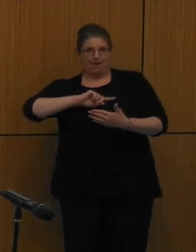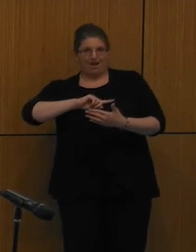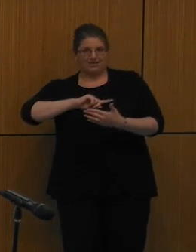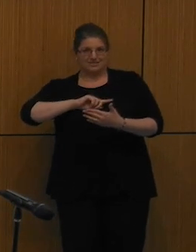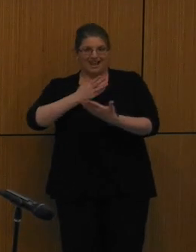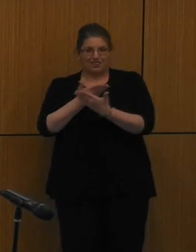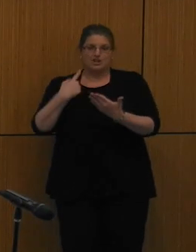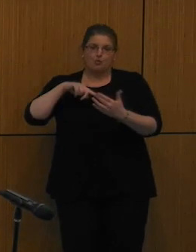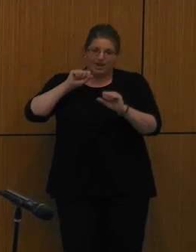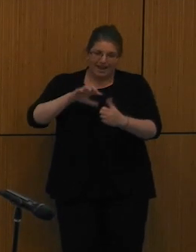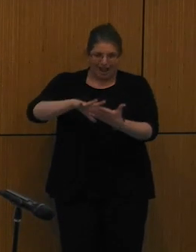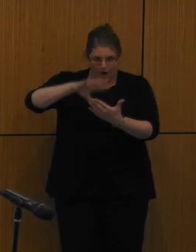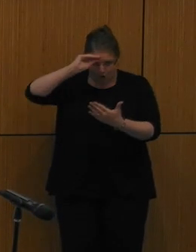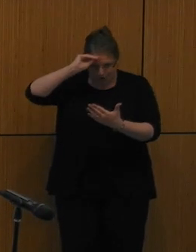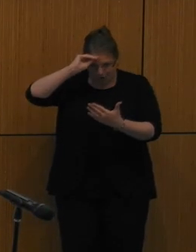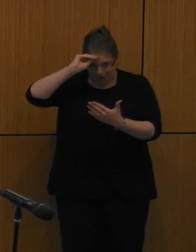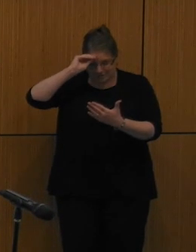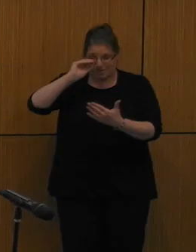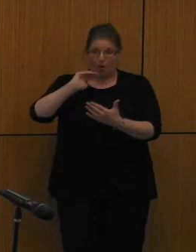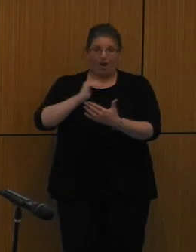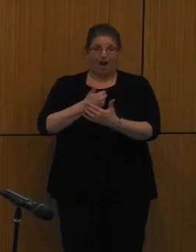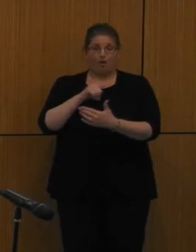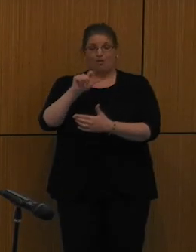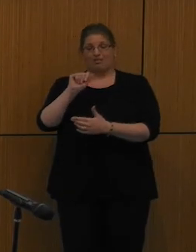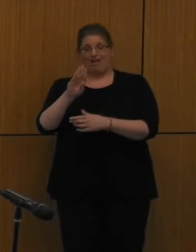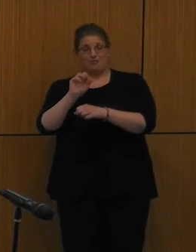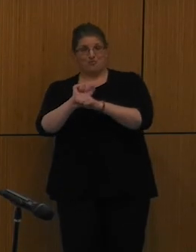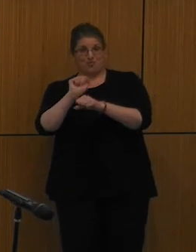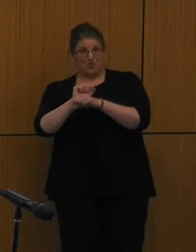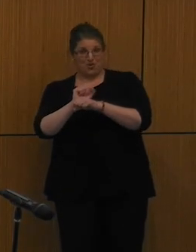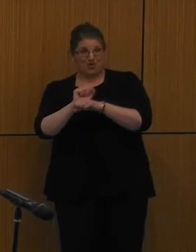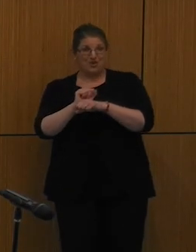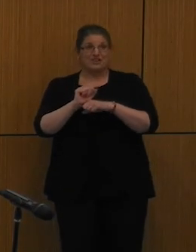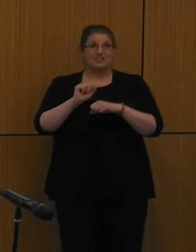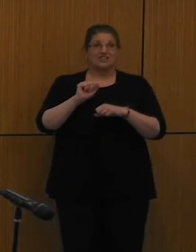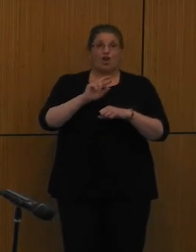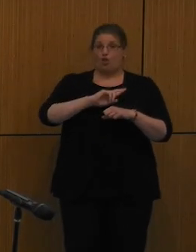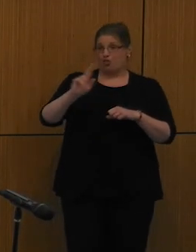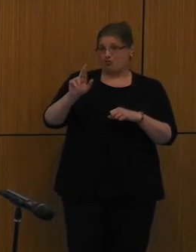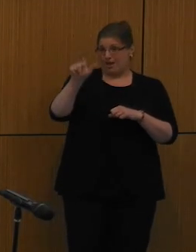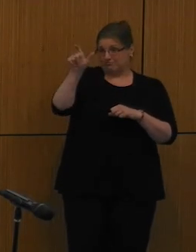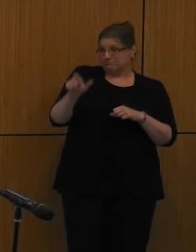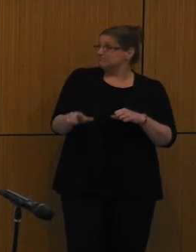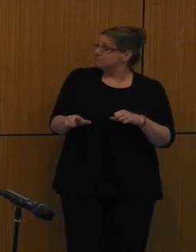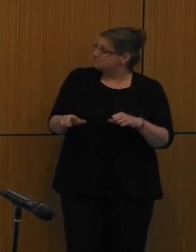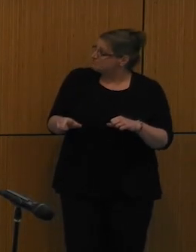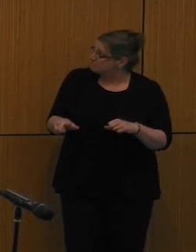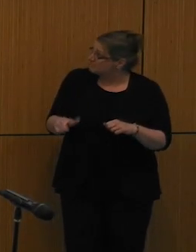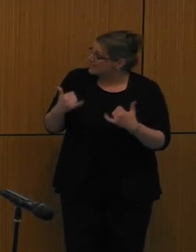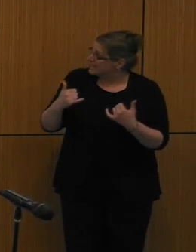So a lot of the work that we're doing in the lab, for example, in the panel of the right has to do with now that we have learned what these organisms can do,